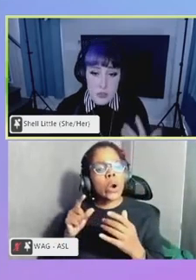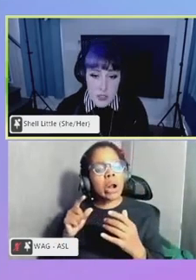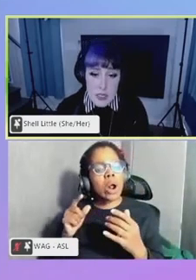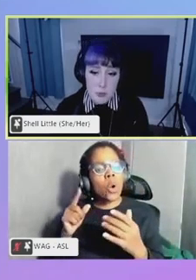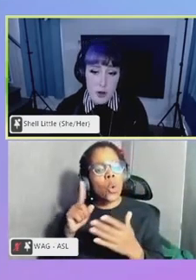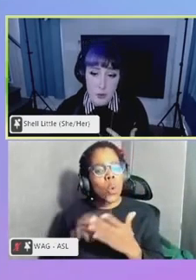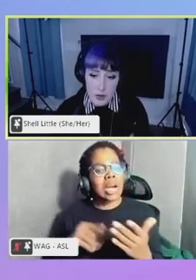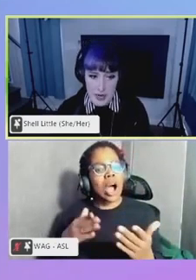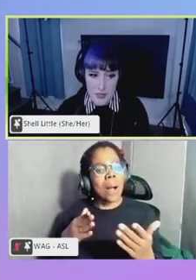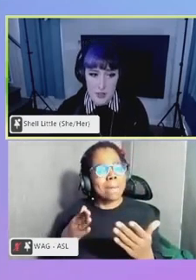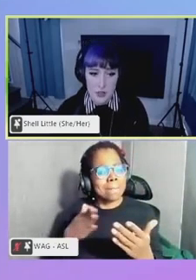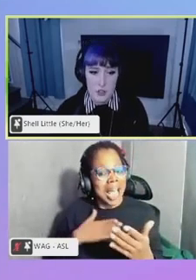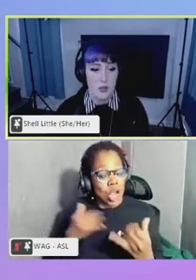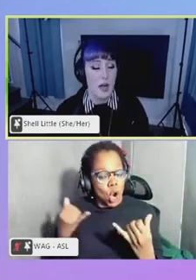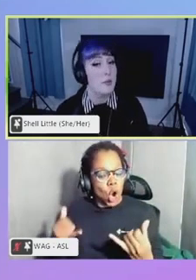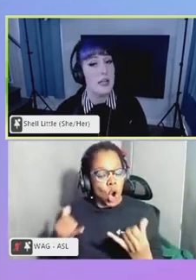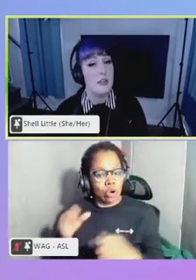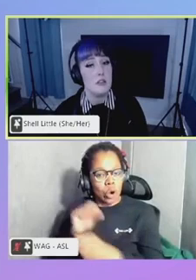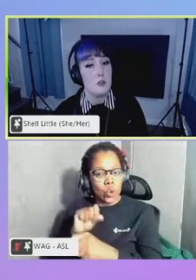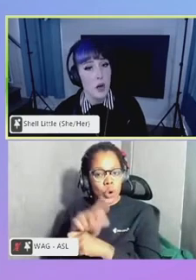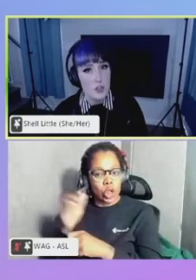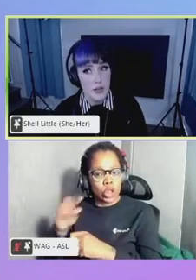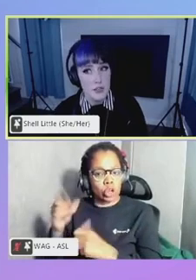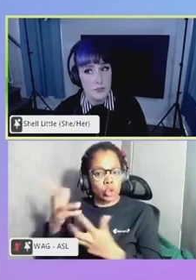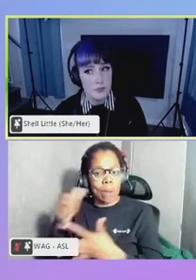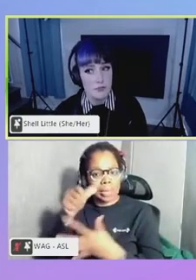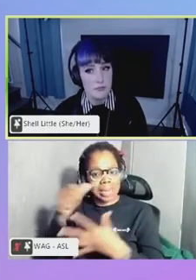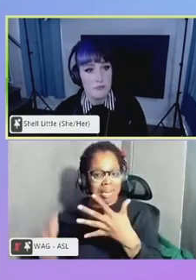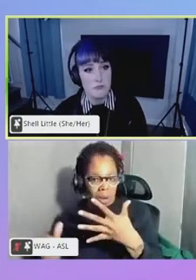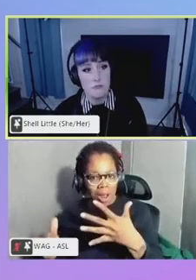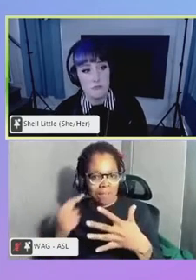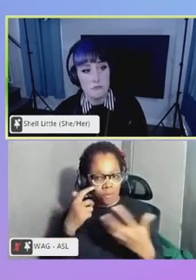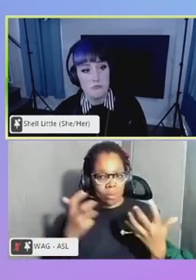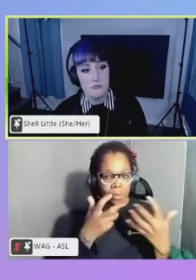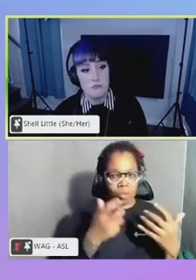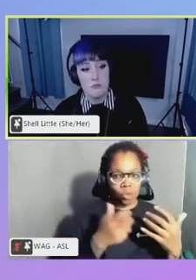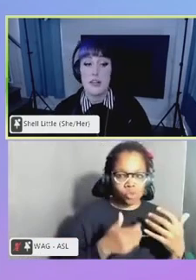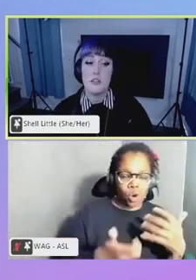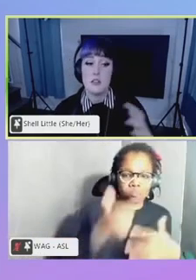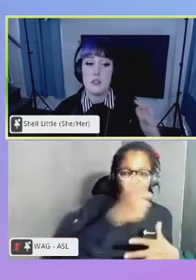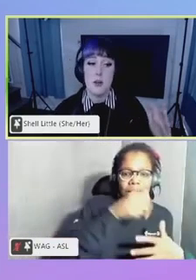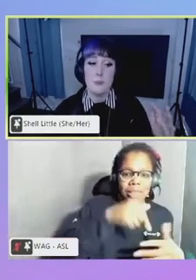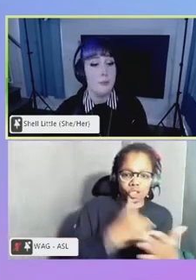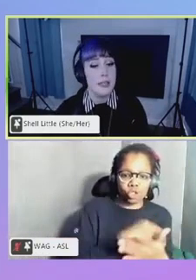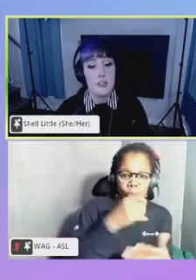definitely heard of a lot of people -- the first one is, I'm excited for this new task. What are my current